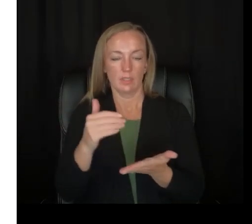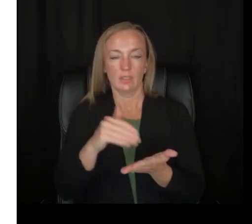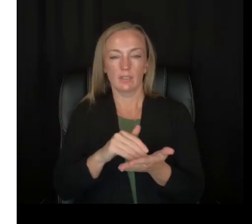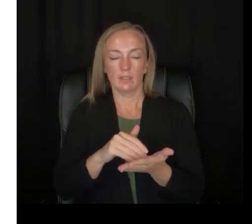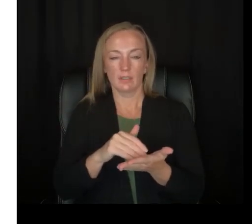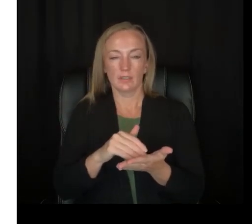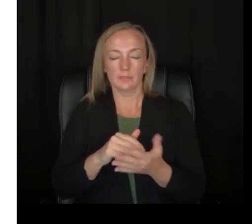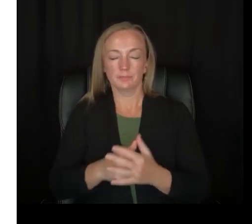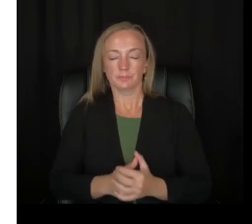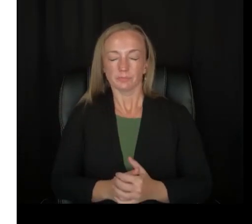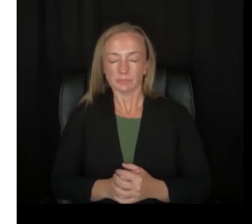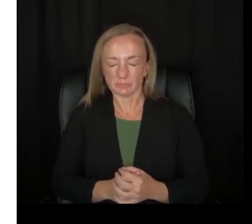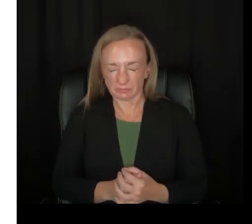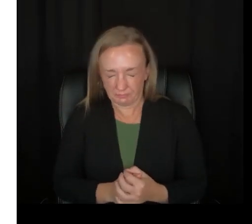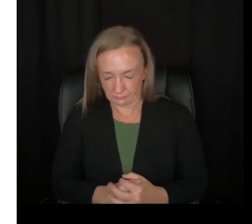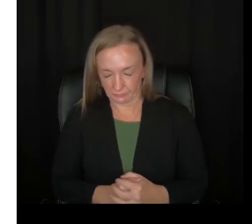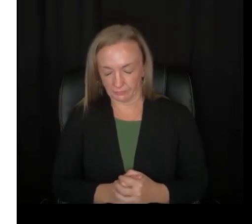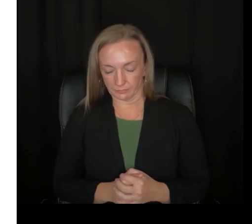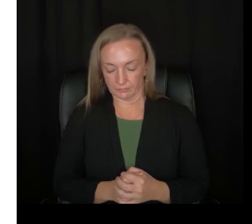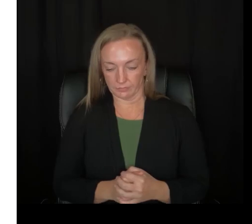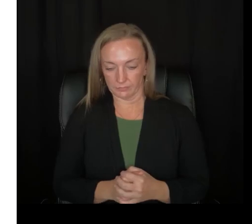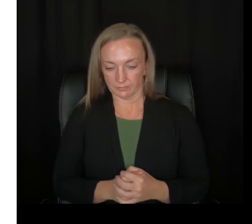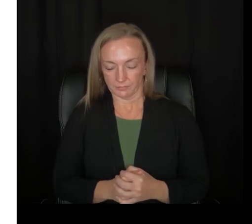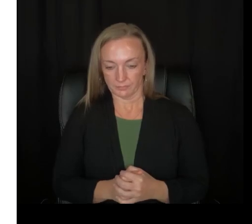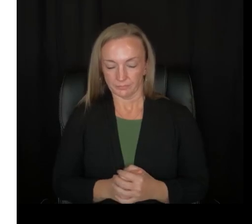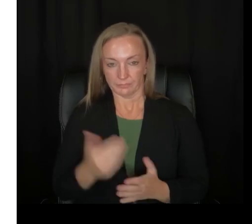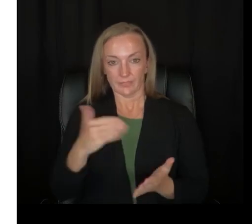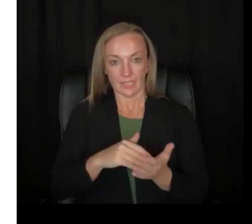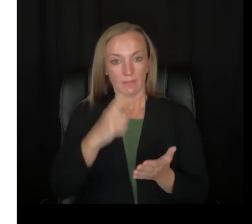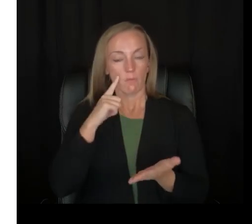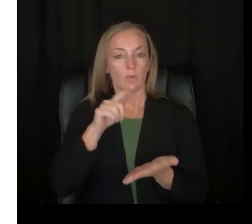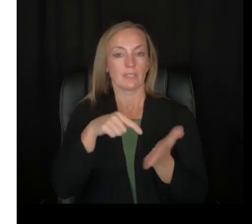again such as clubs and sports or school dances.